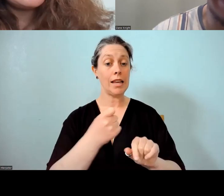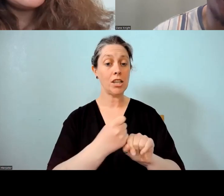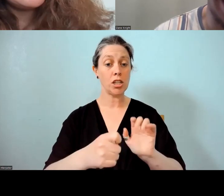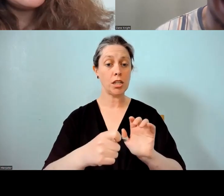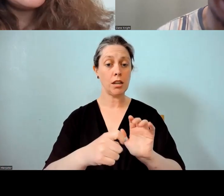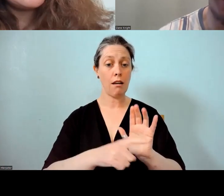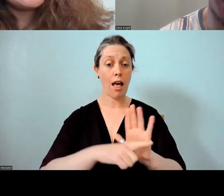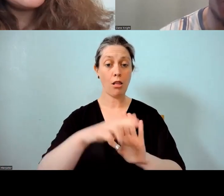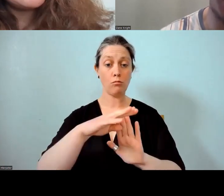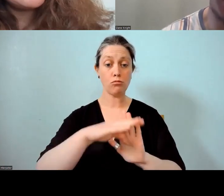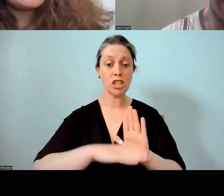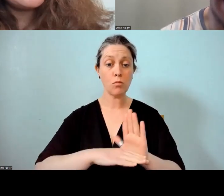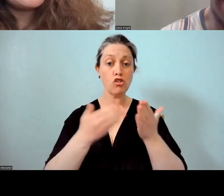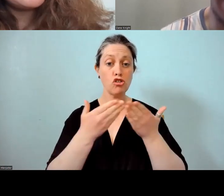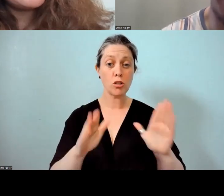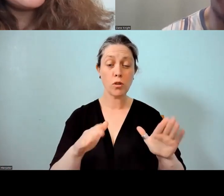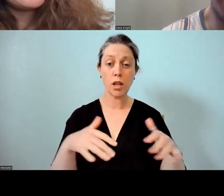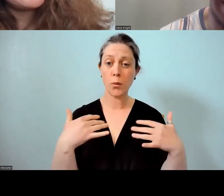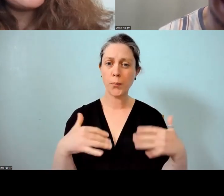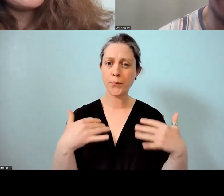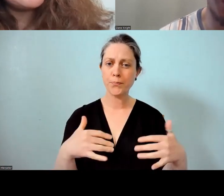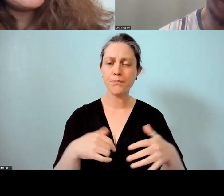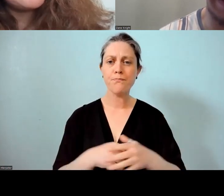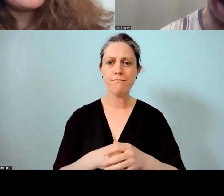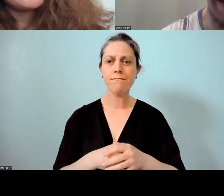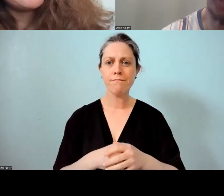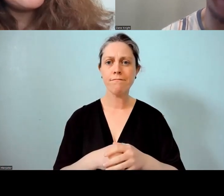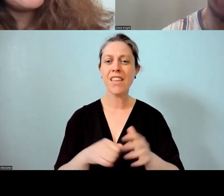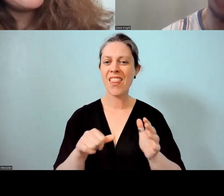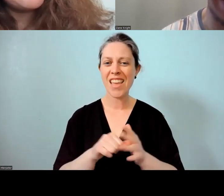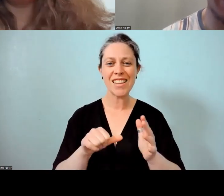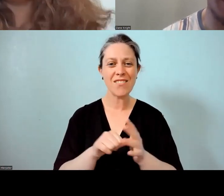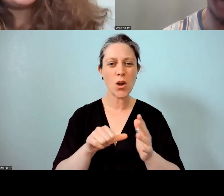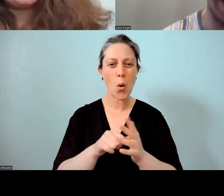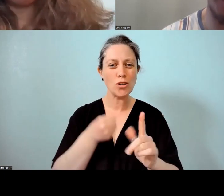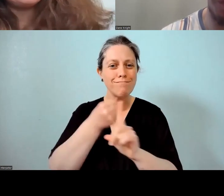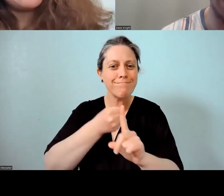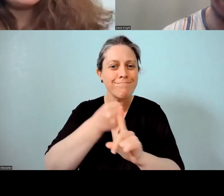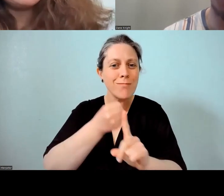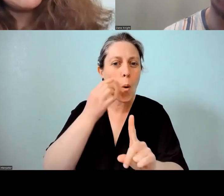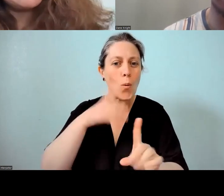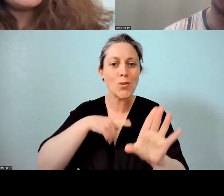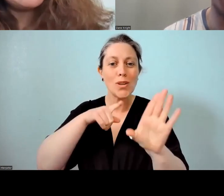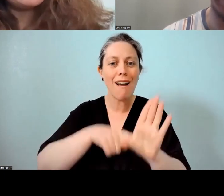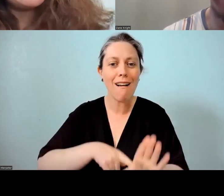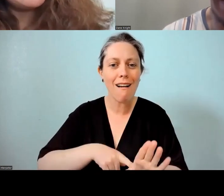they're quite hard to get into when you're younger. So the beginning, early part, while it is very important,